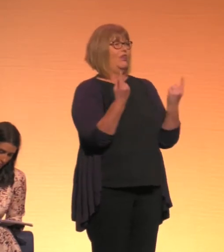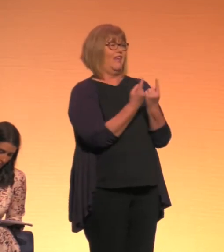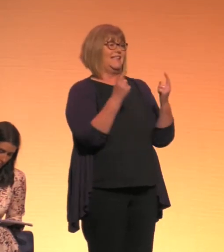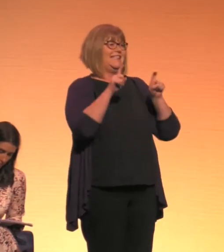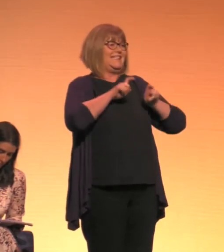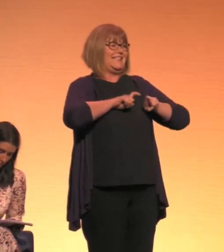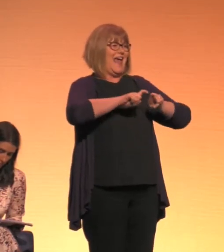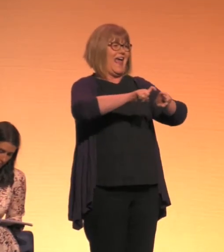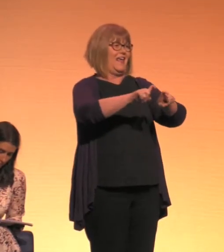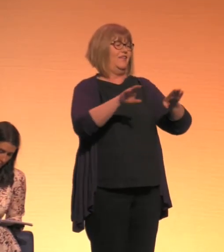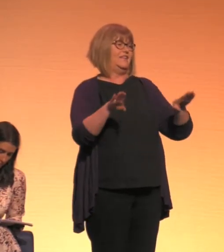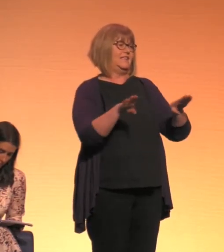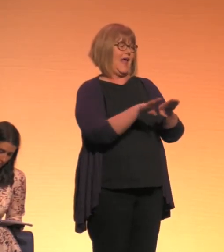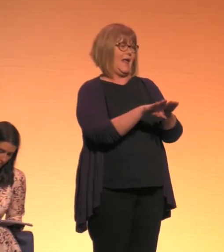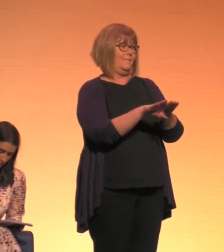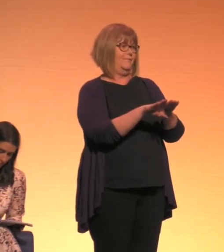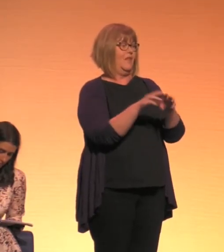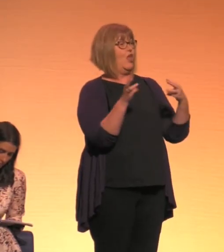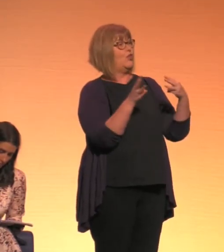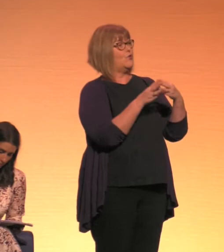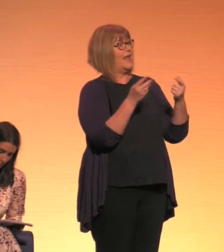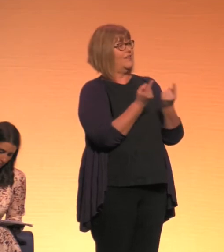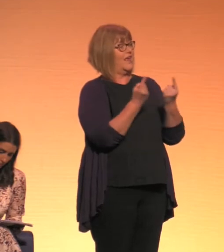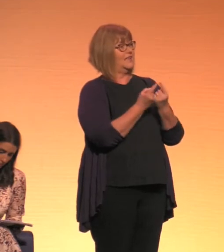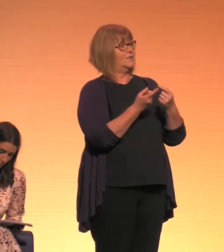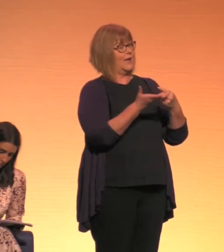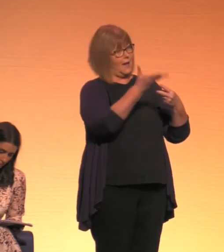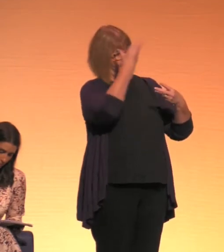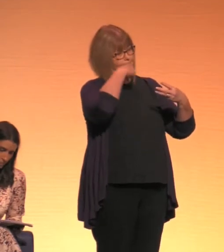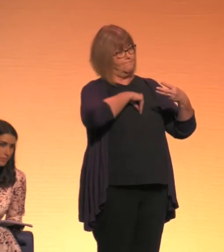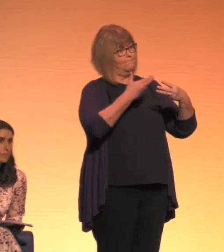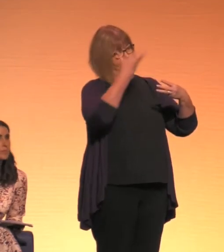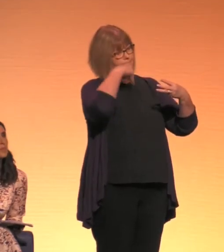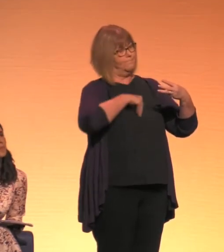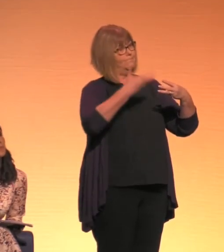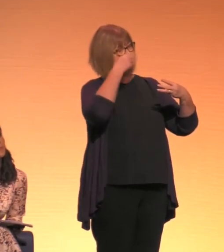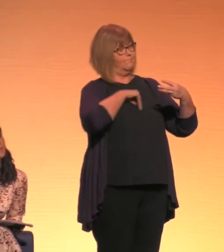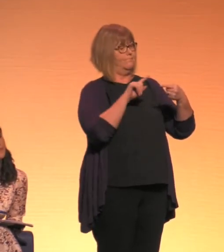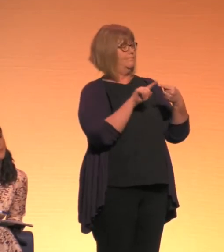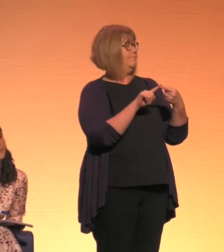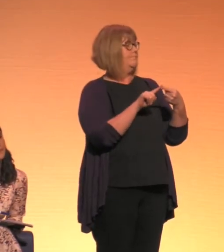I think there are three things we might take from this. First, the fact that the challenges and issues